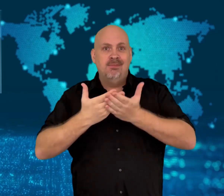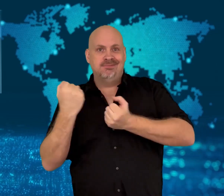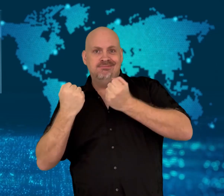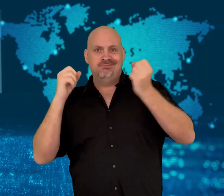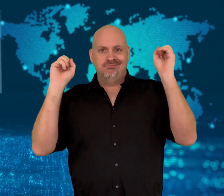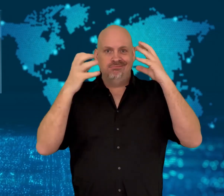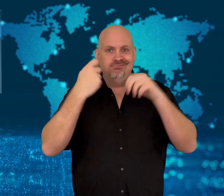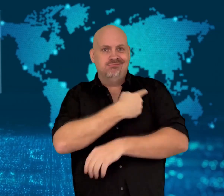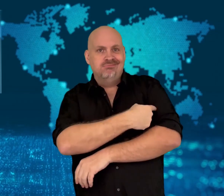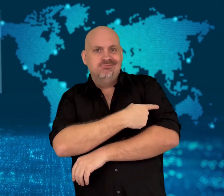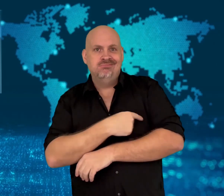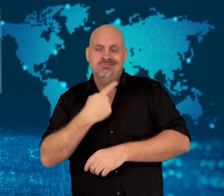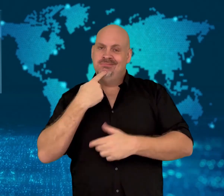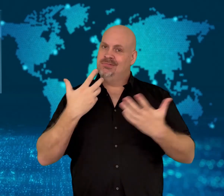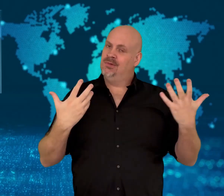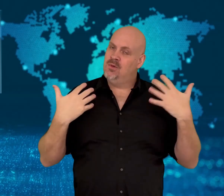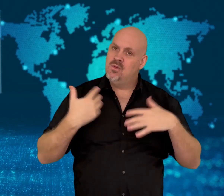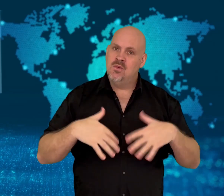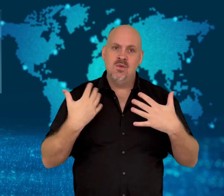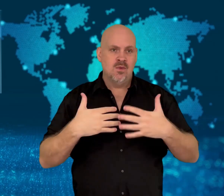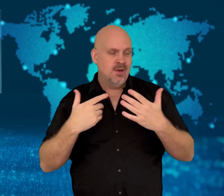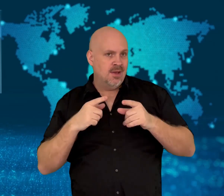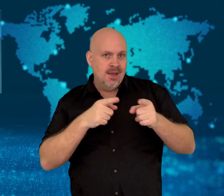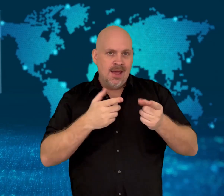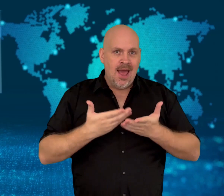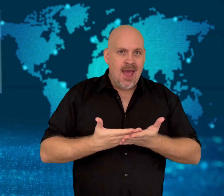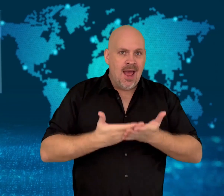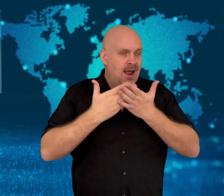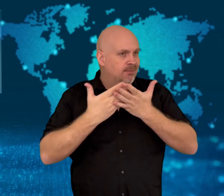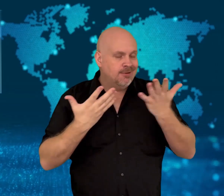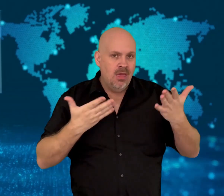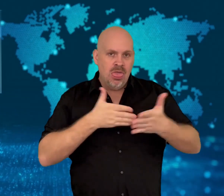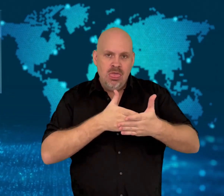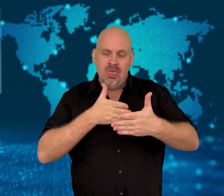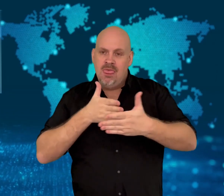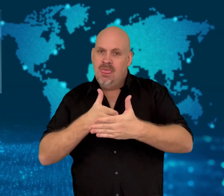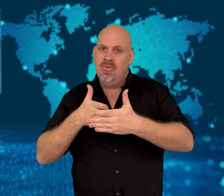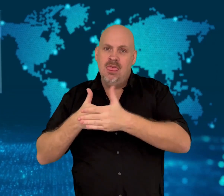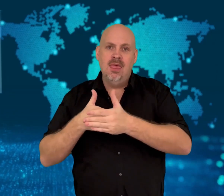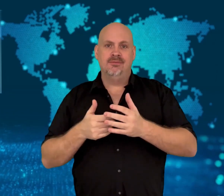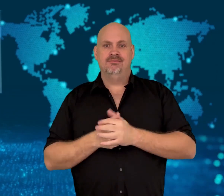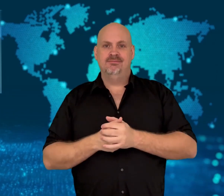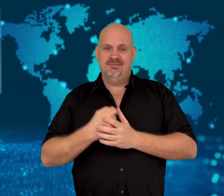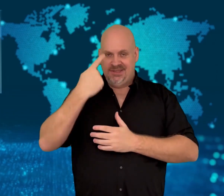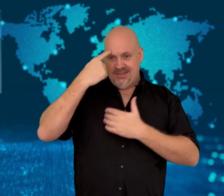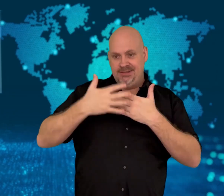Public transportation - ferries, buses, and trains - have been suspended.